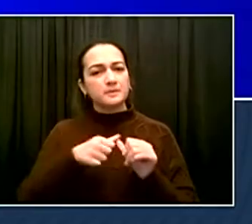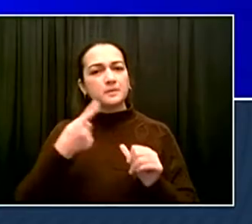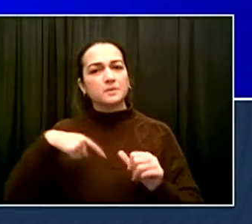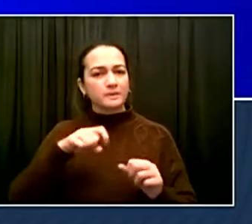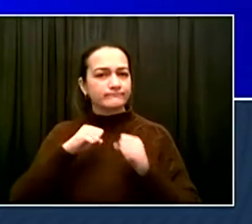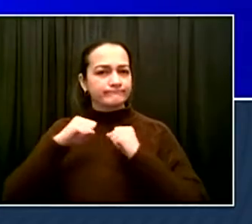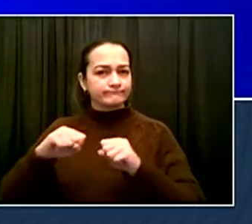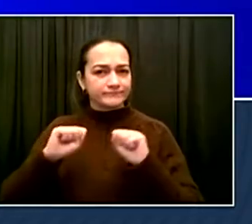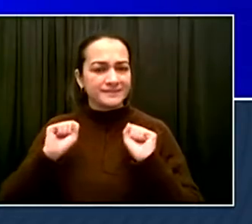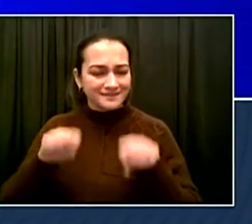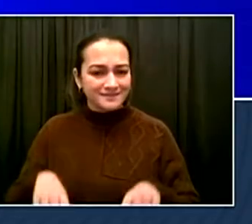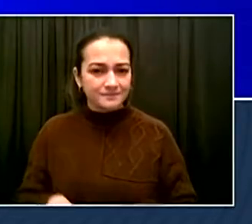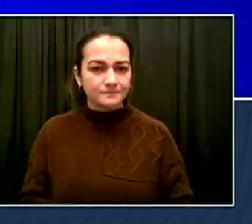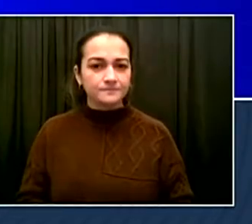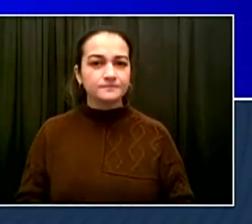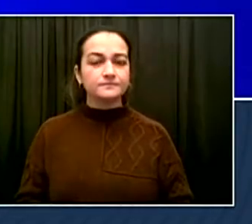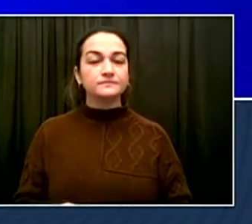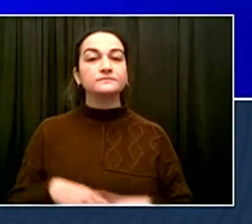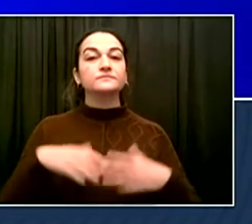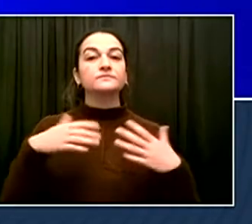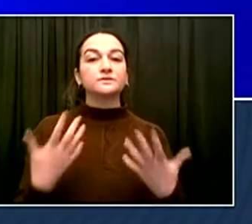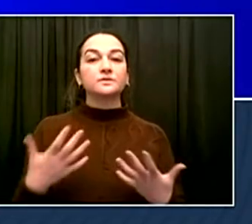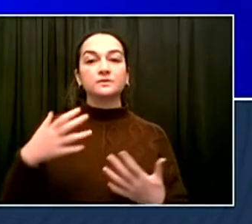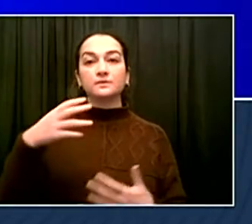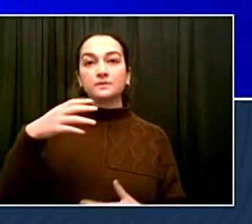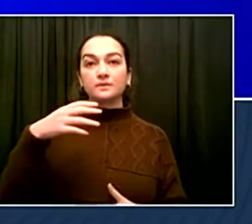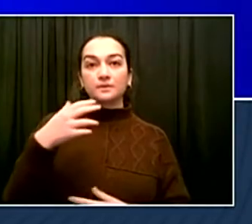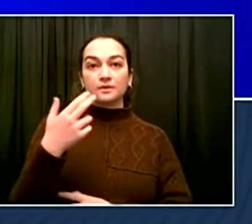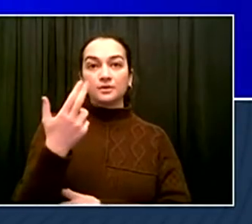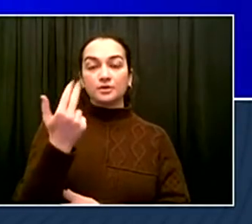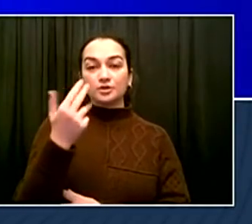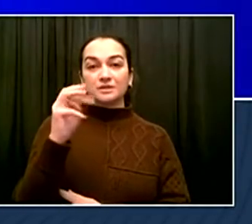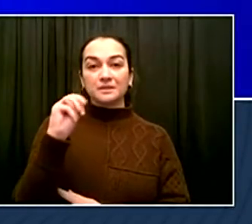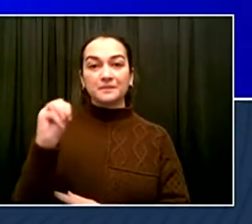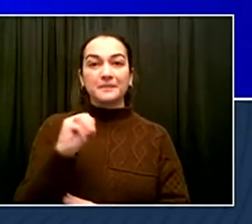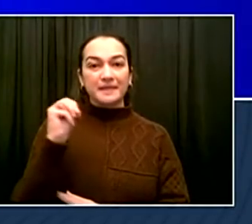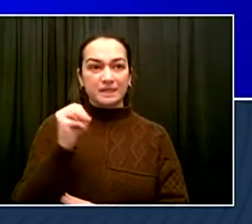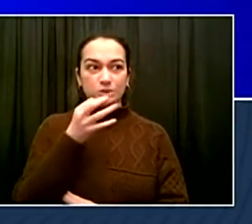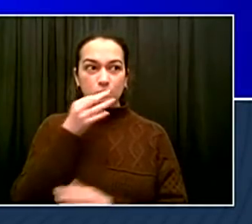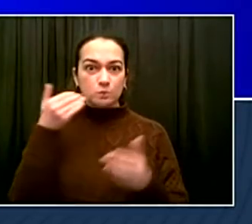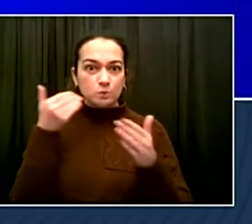NOW, LET ME GIVE YOU THE INDICATORS AS THEY ARE TODAY, AND THEY REALLY POINT OUT BOTH WHAT WE HAVE GOING ON, THE